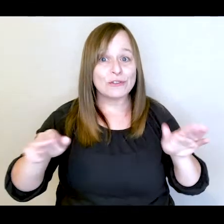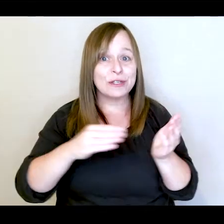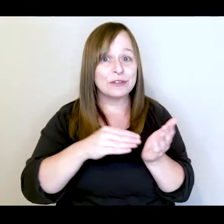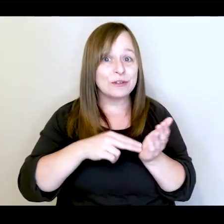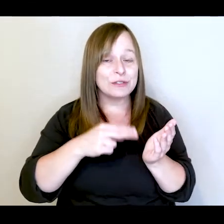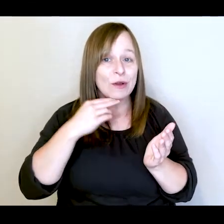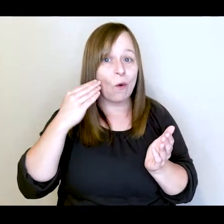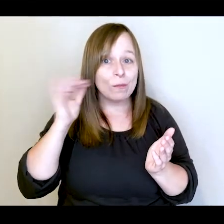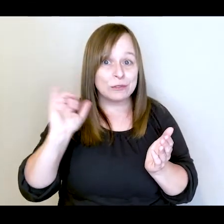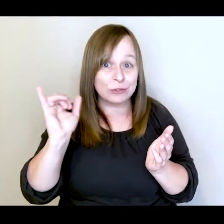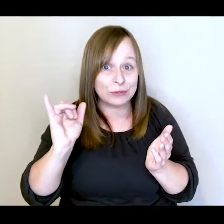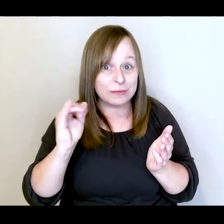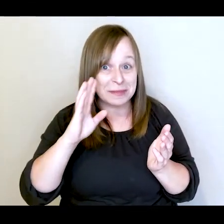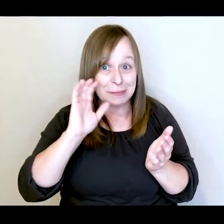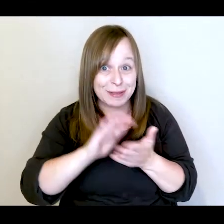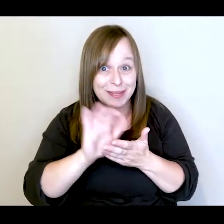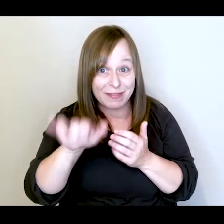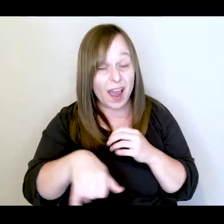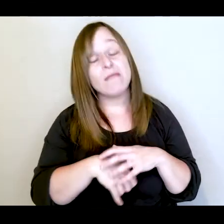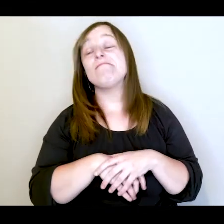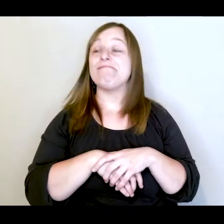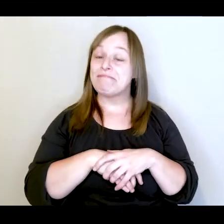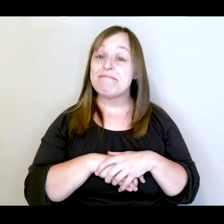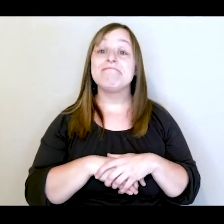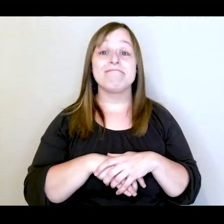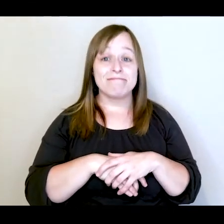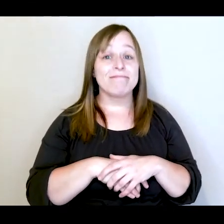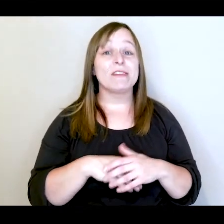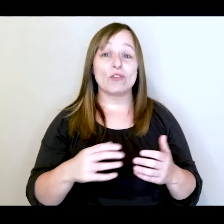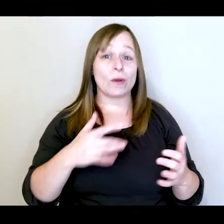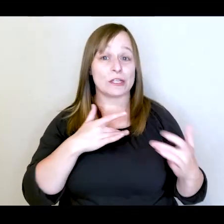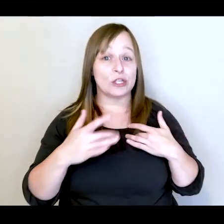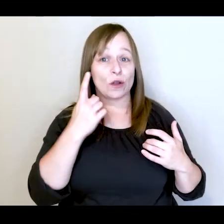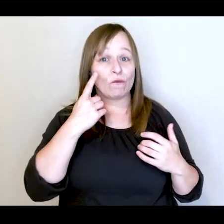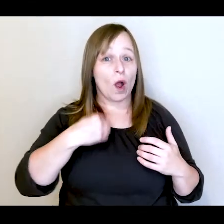nursing homes in the country if you can believe it. So it's really a concern for